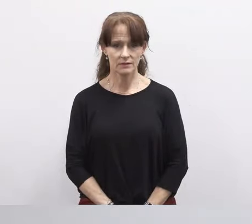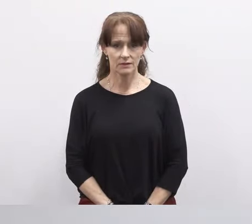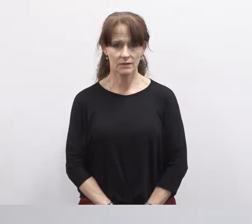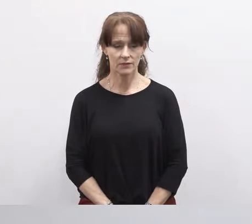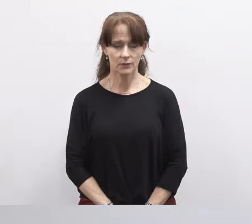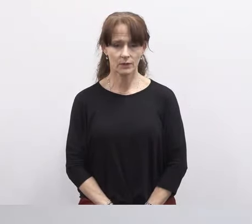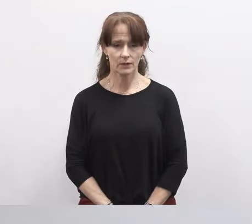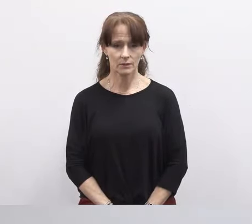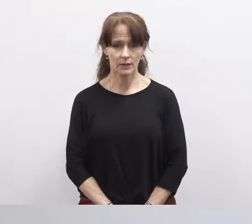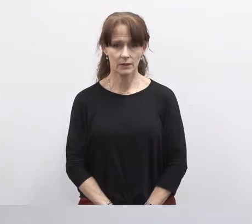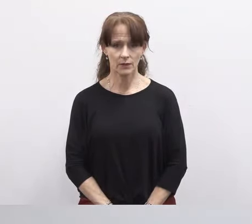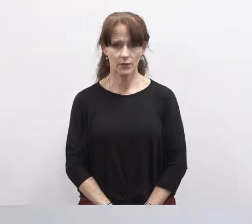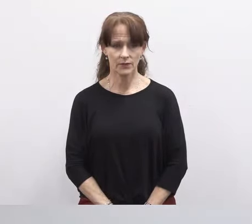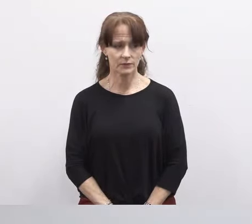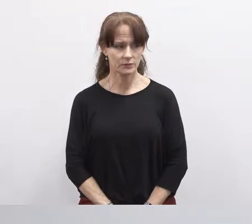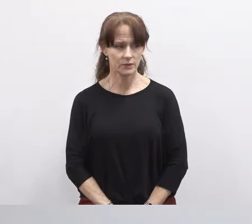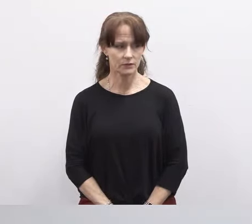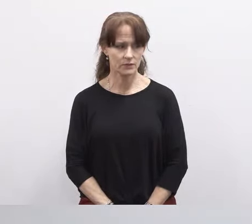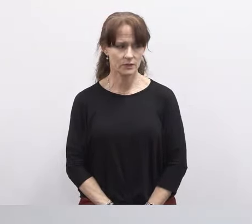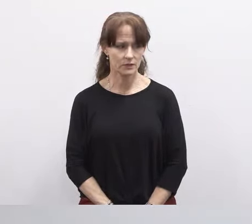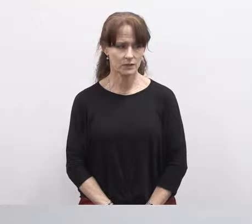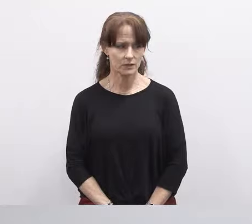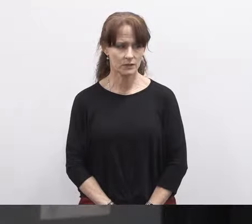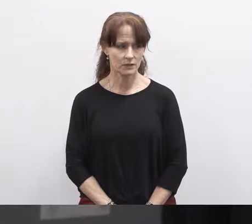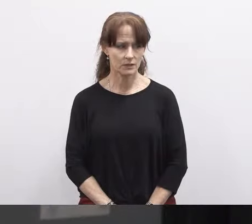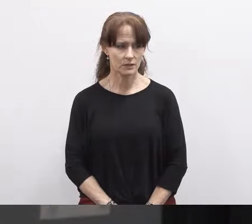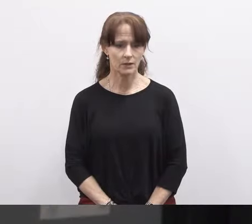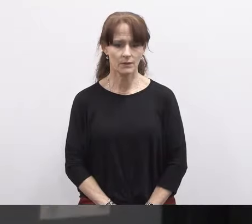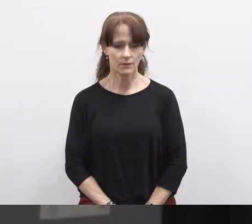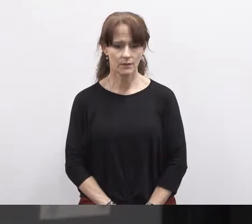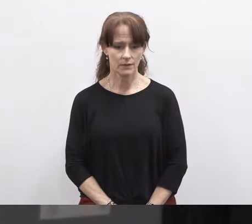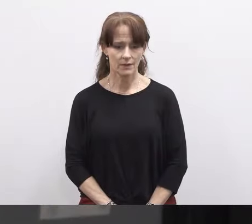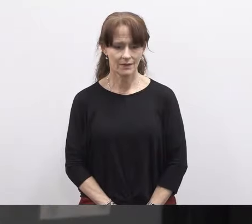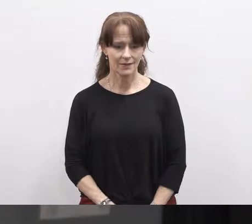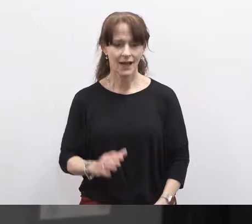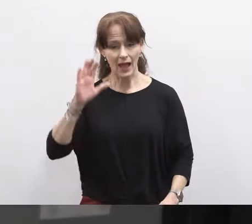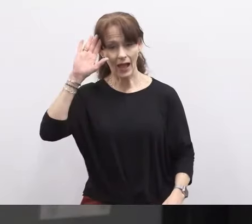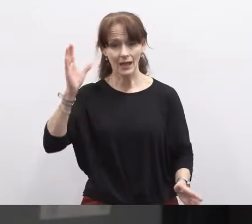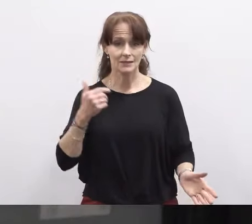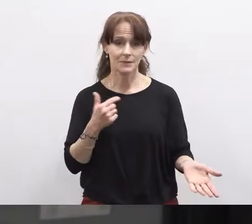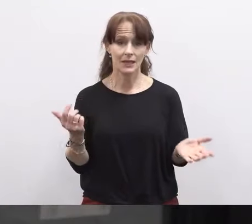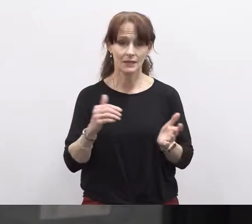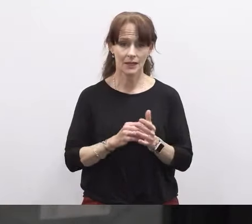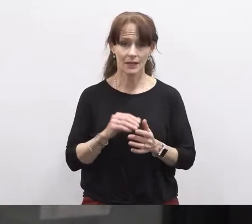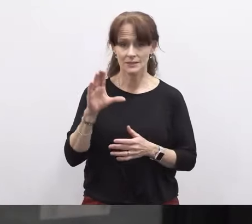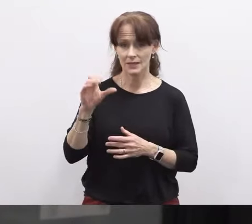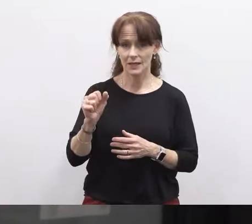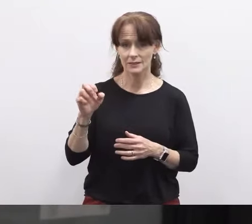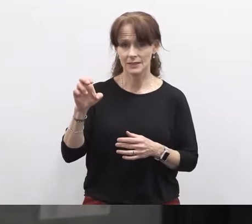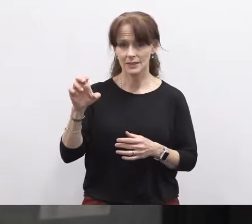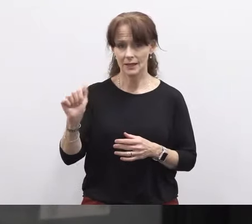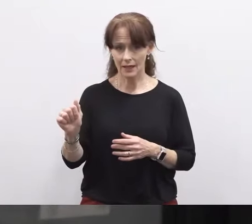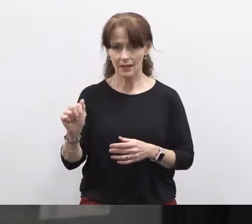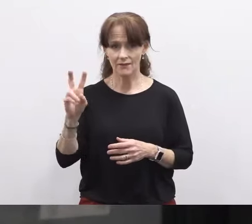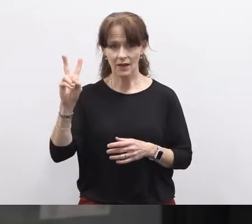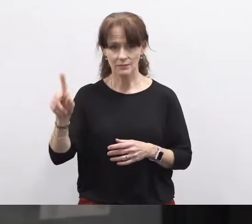[Mr. Suarez] Three minutes on the timer. [Sergio] All right. - Good evening and welcome. Hi, Sergio Bonilla again from CSEA vice president.